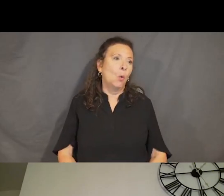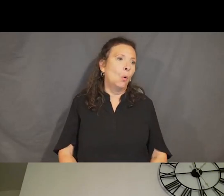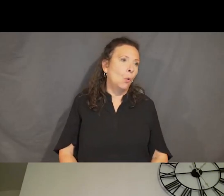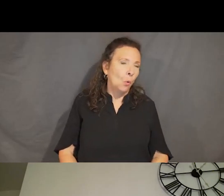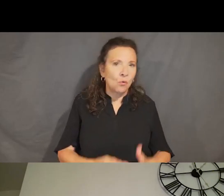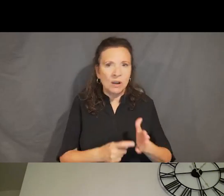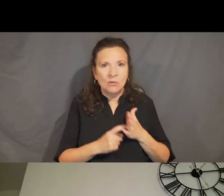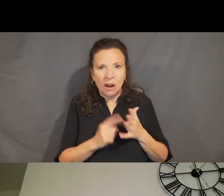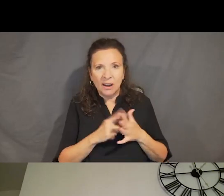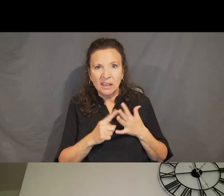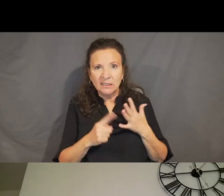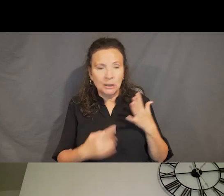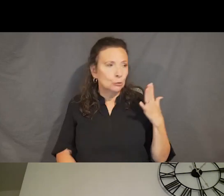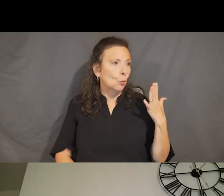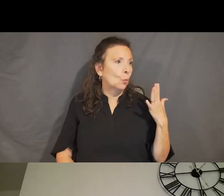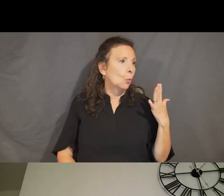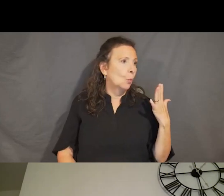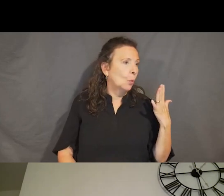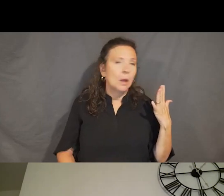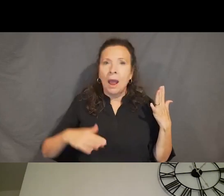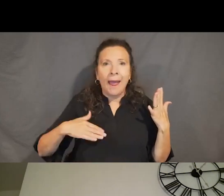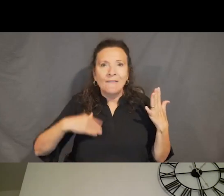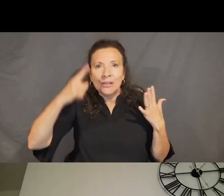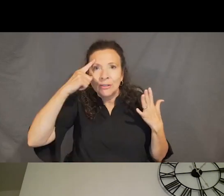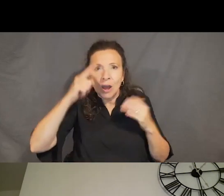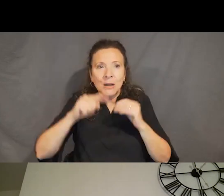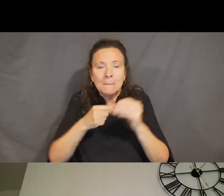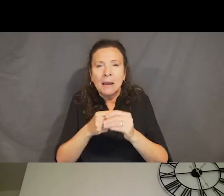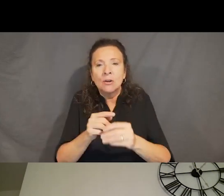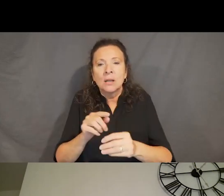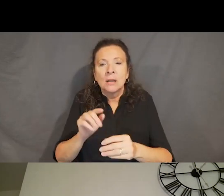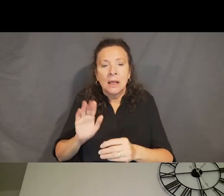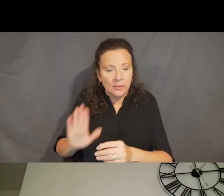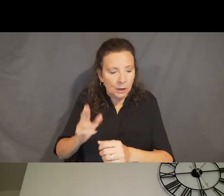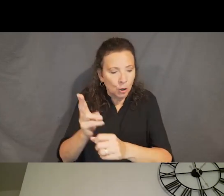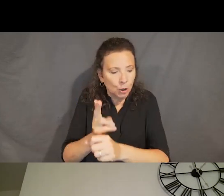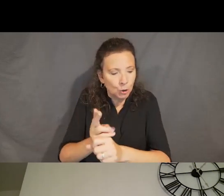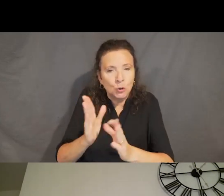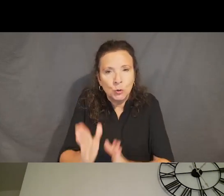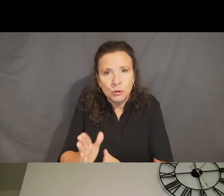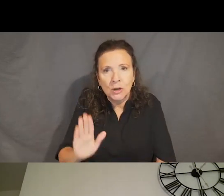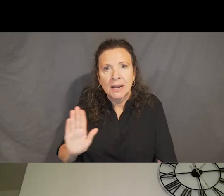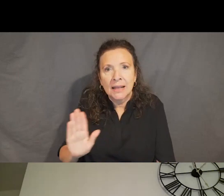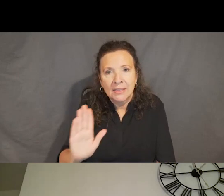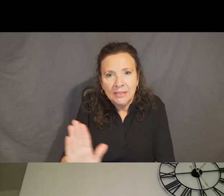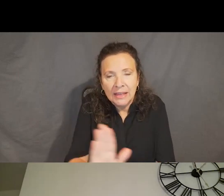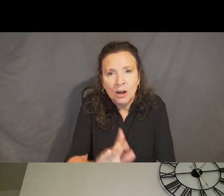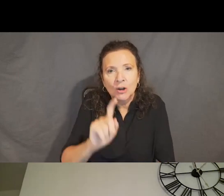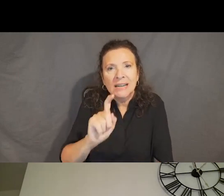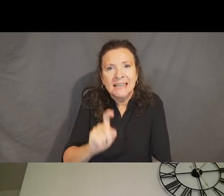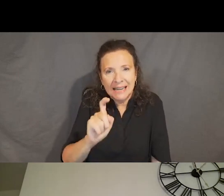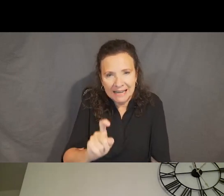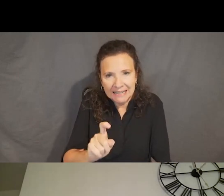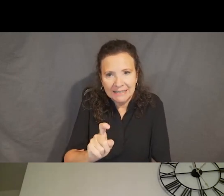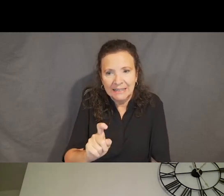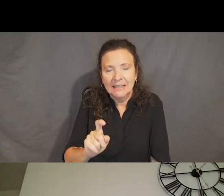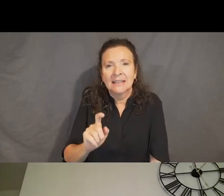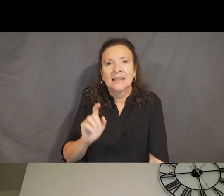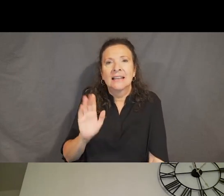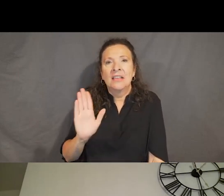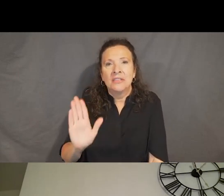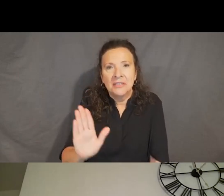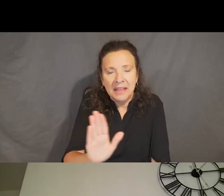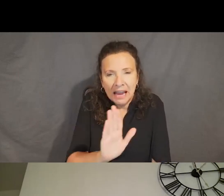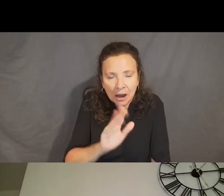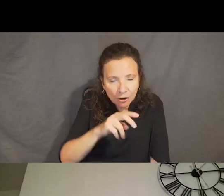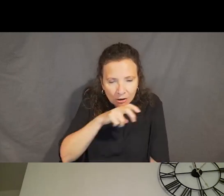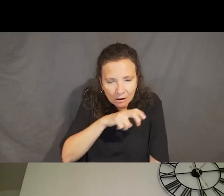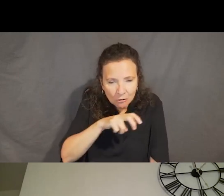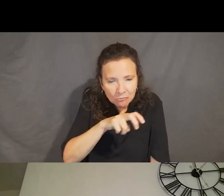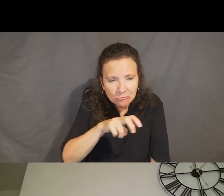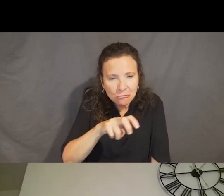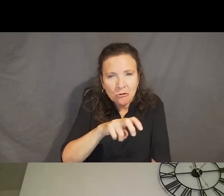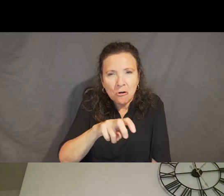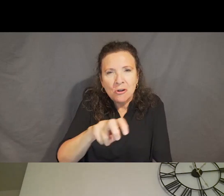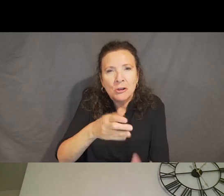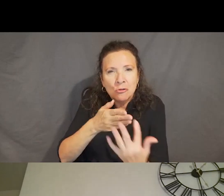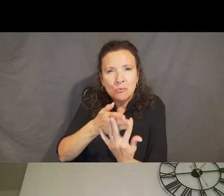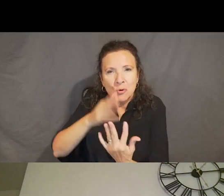They haven't thought about their users needs and the user journey and path through that project.